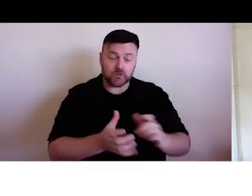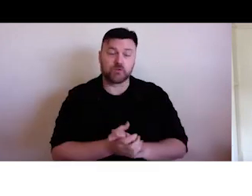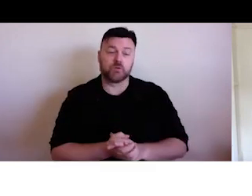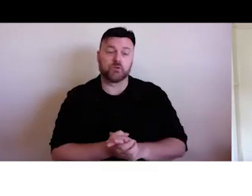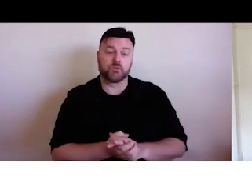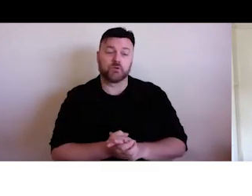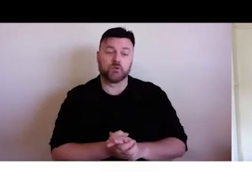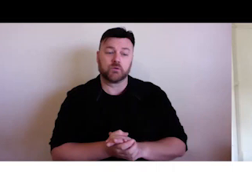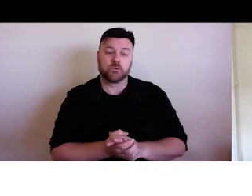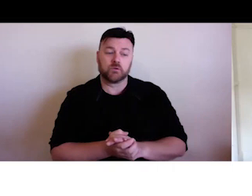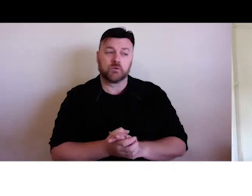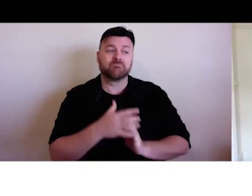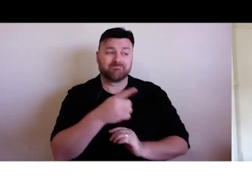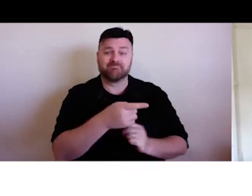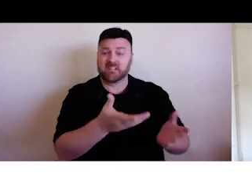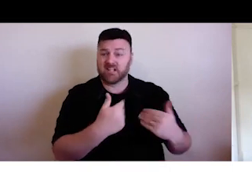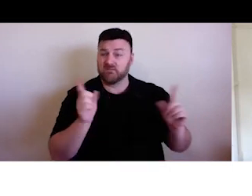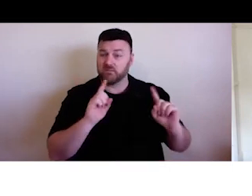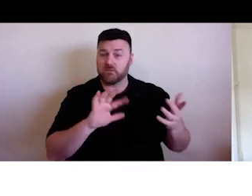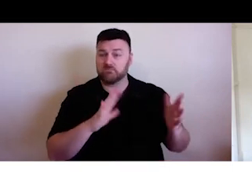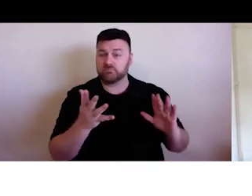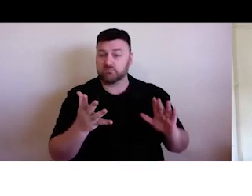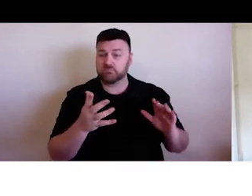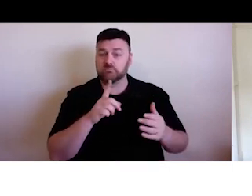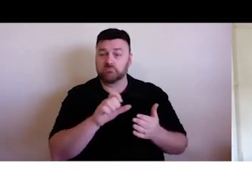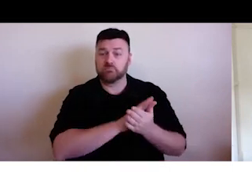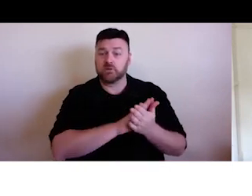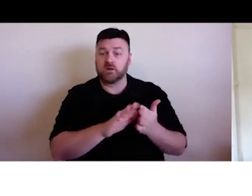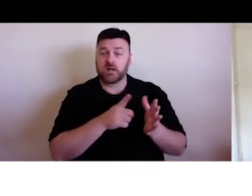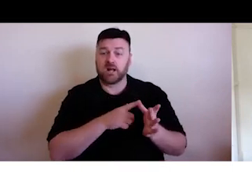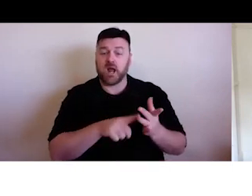time, results in chaos or disequilibrium, what do we do, where